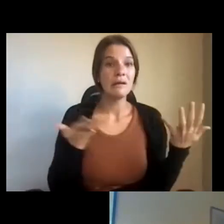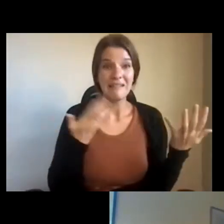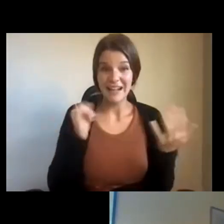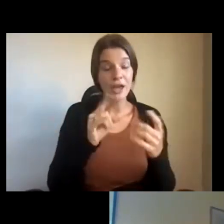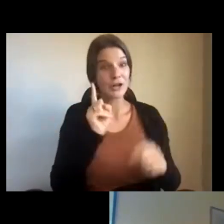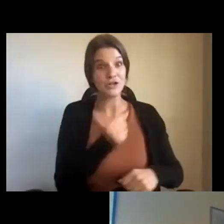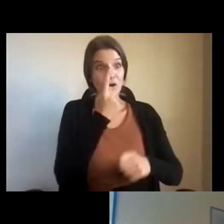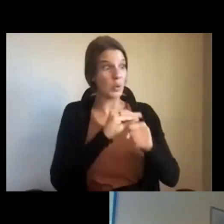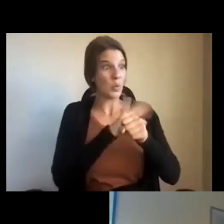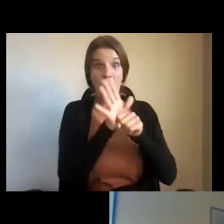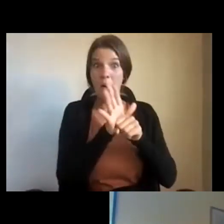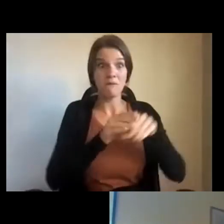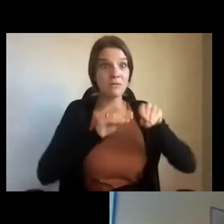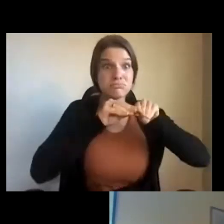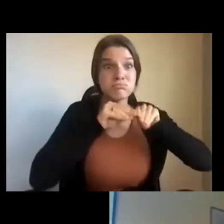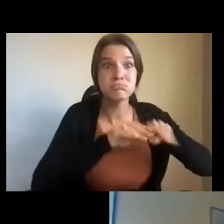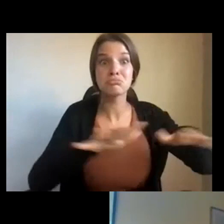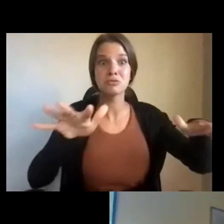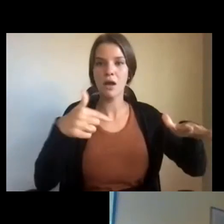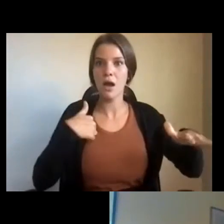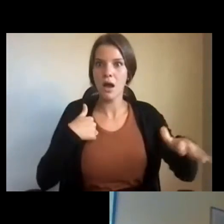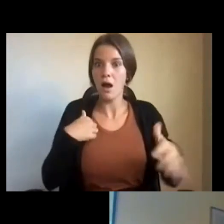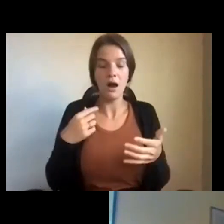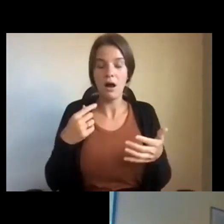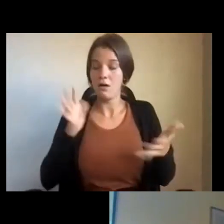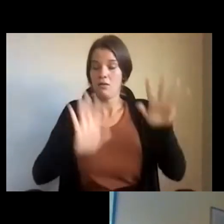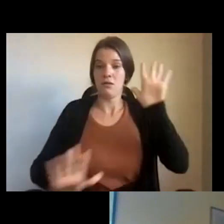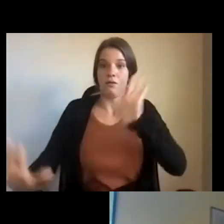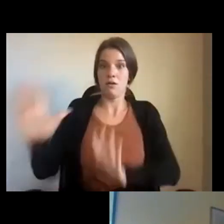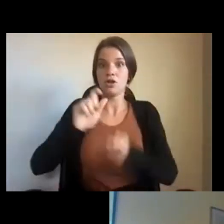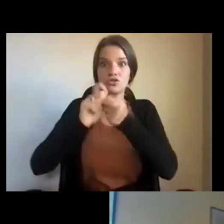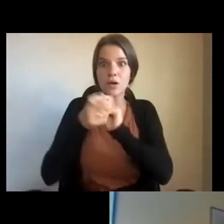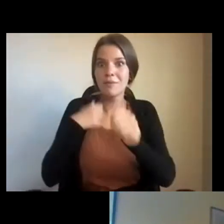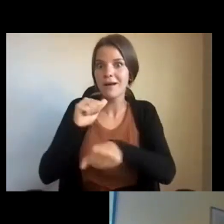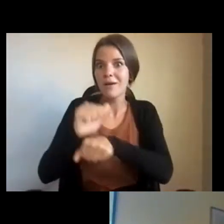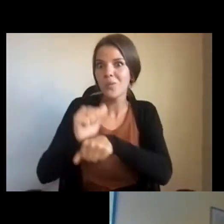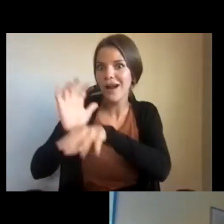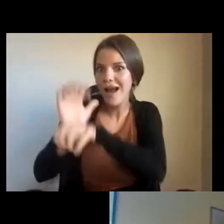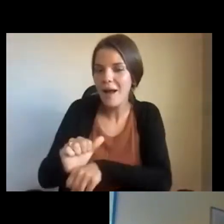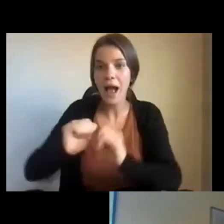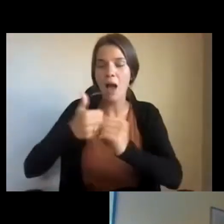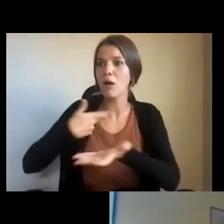broke out, and I was forced to change how I work. Change how I interact with my family. I couldn't